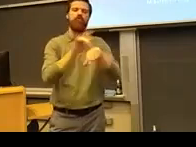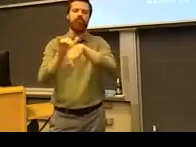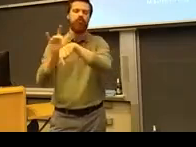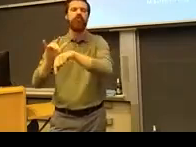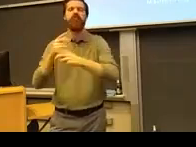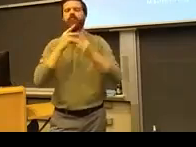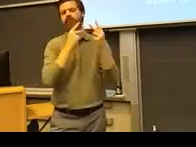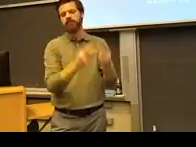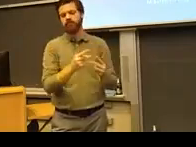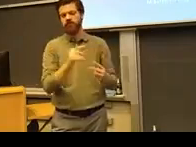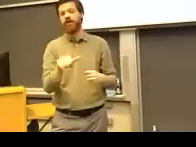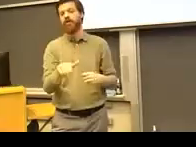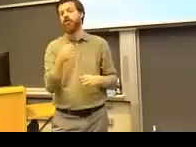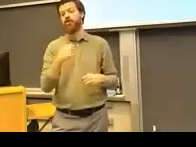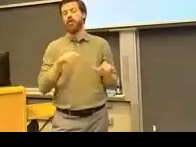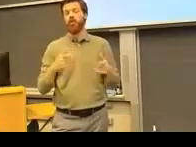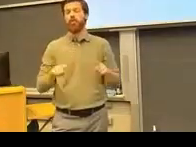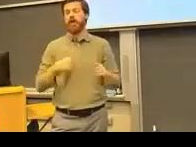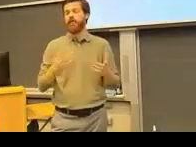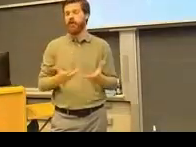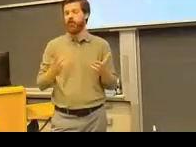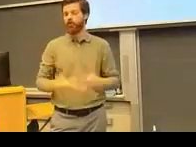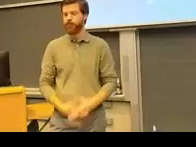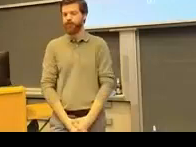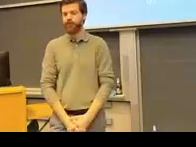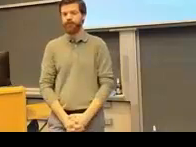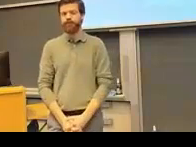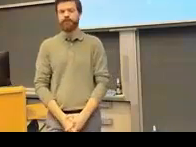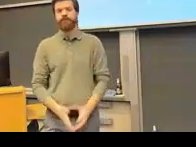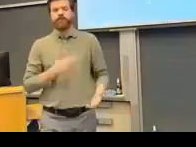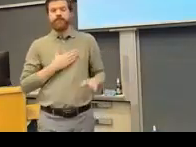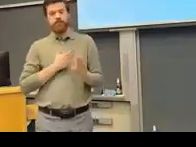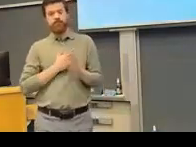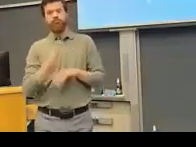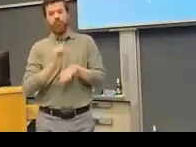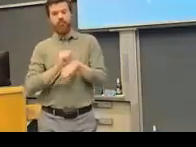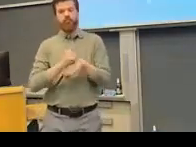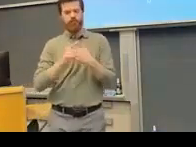other things I do while I'm here um so my main job is help to coordinate care with other members of